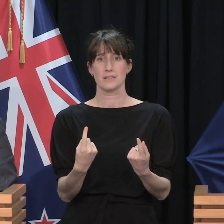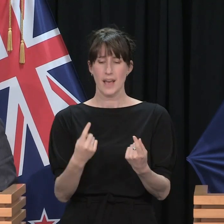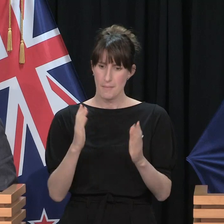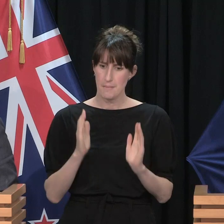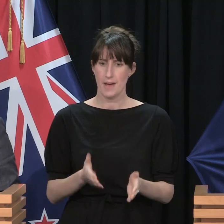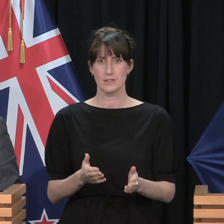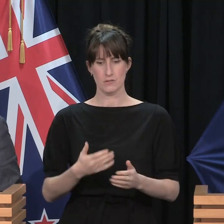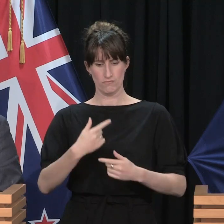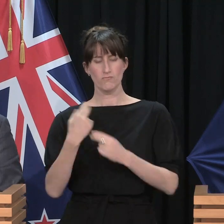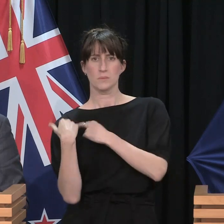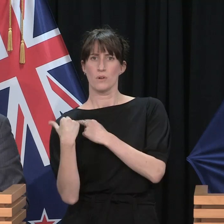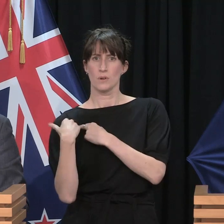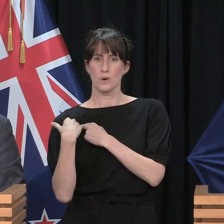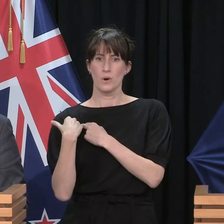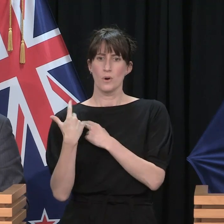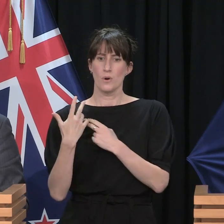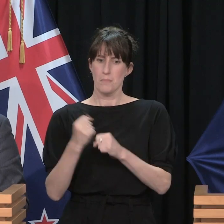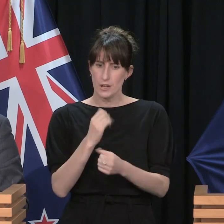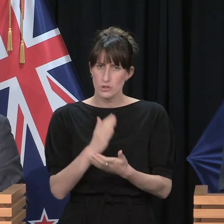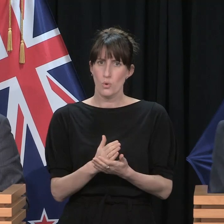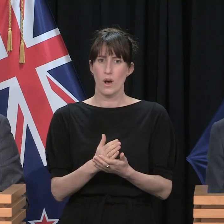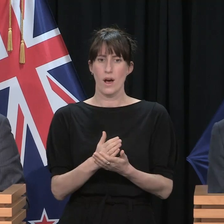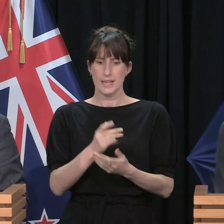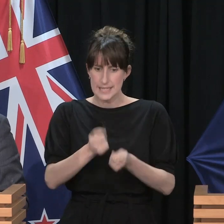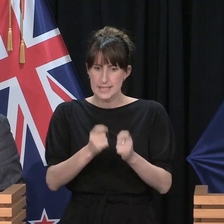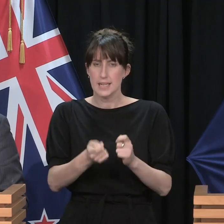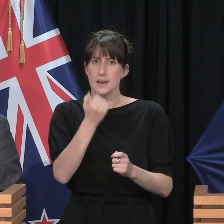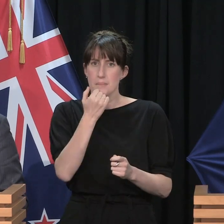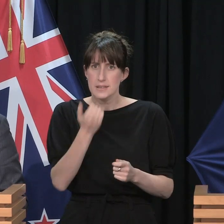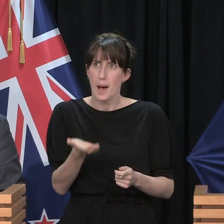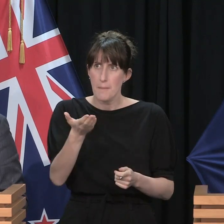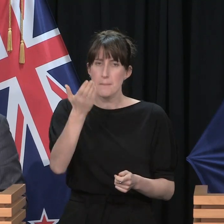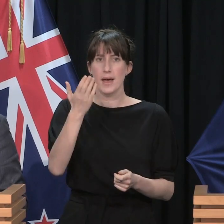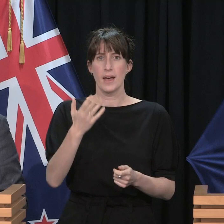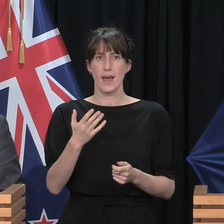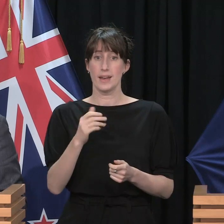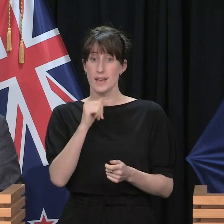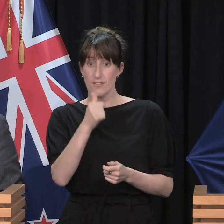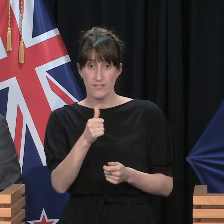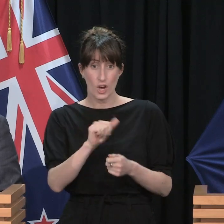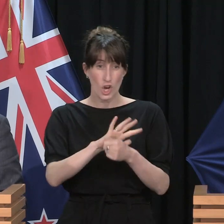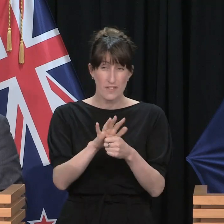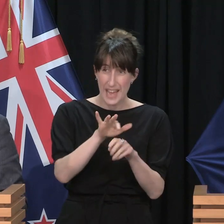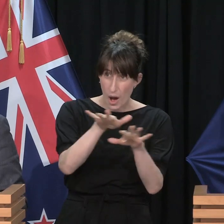team of 5 million that we all need to be playing our part in